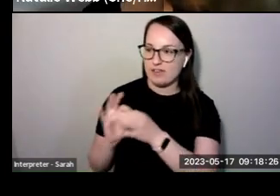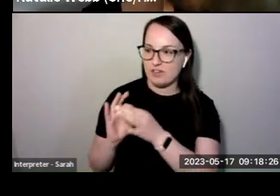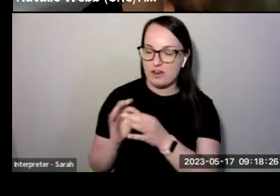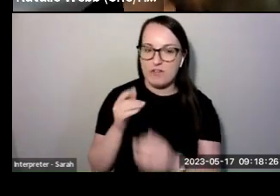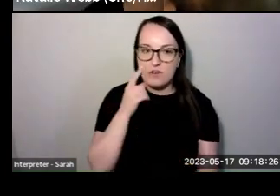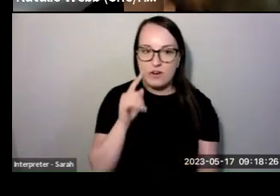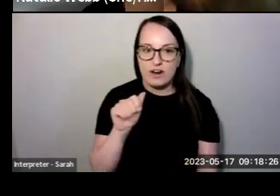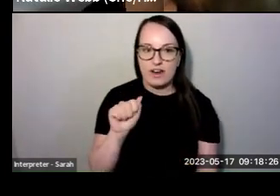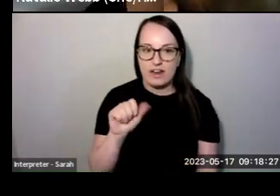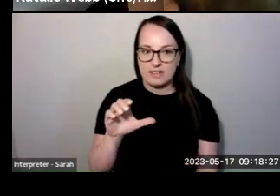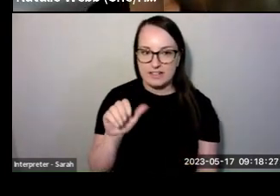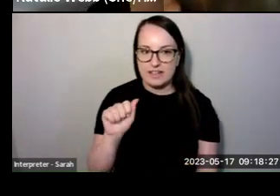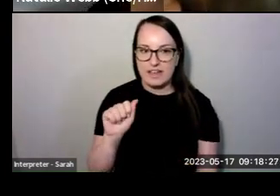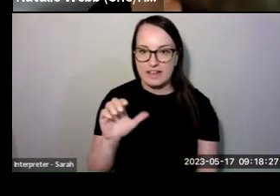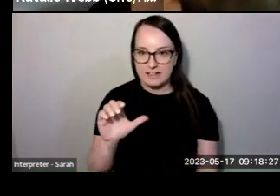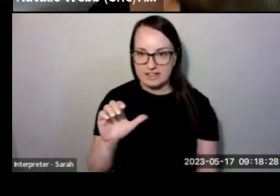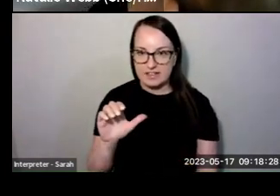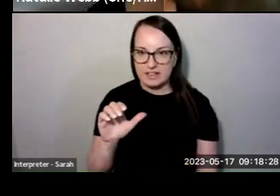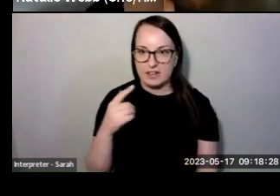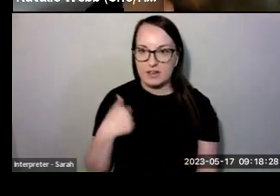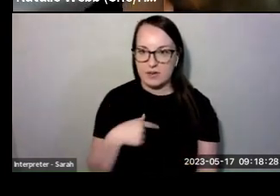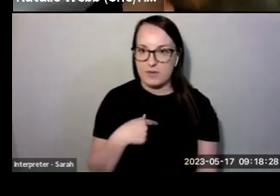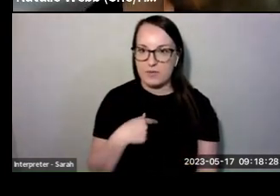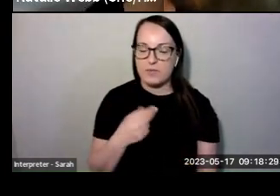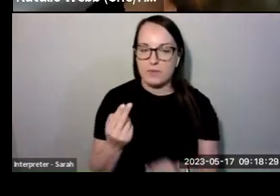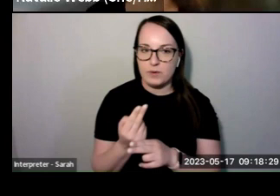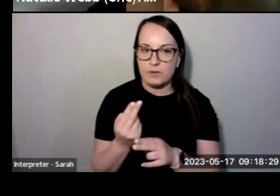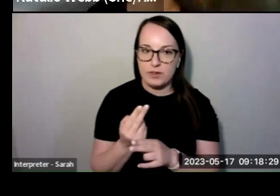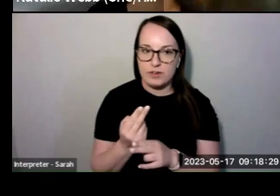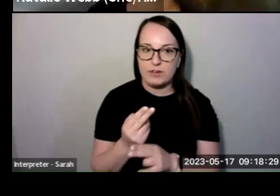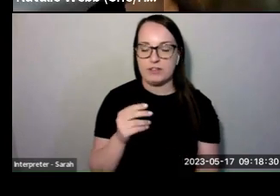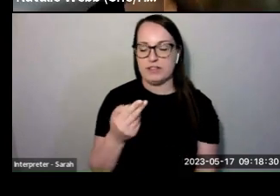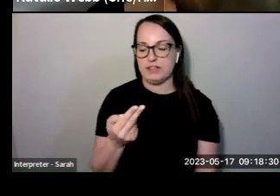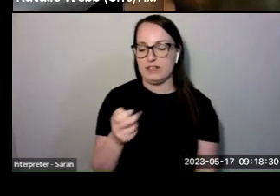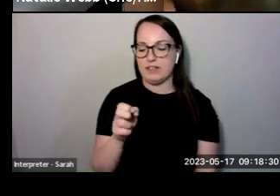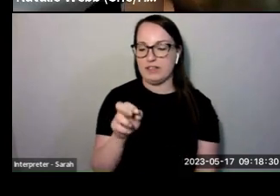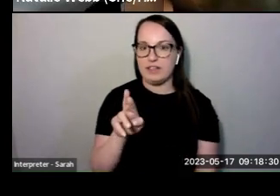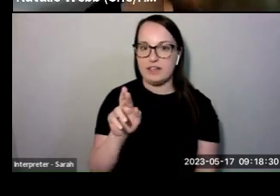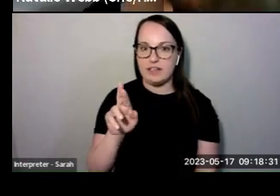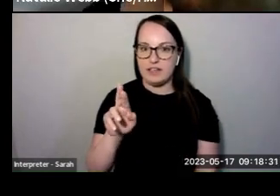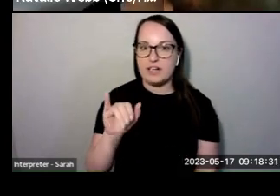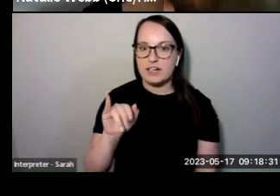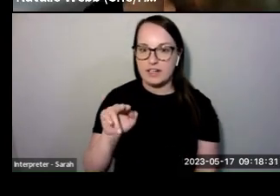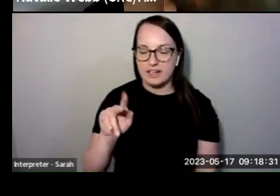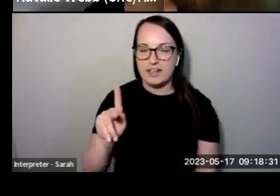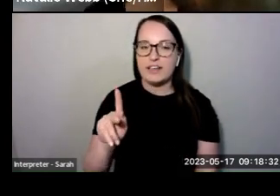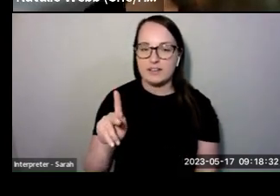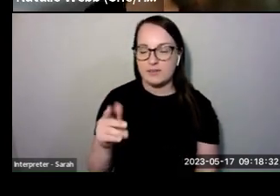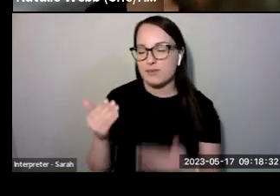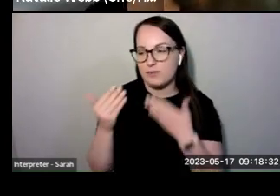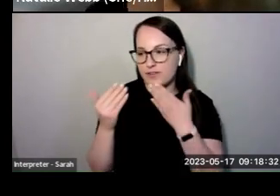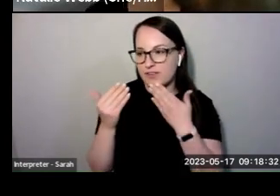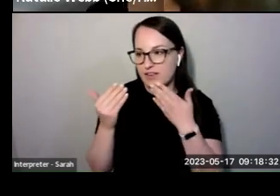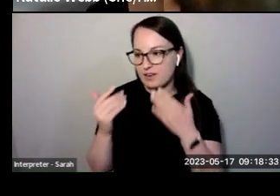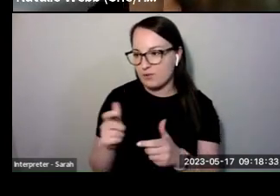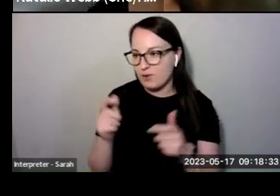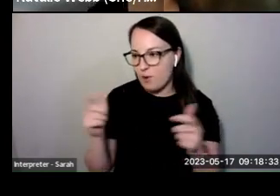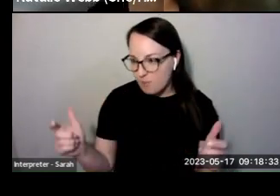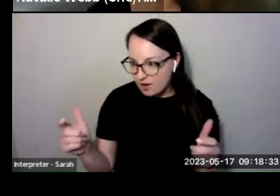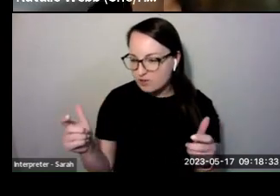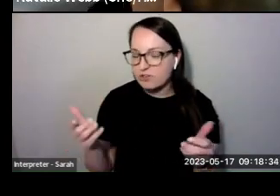We have had an excellent relationship. MindsEye, ACAC, we personally use HearInk.